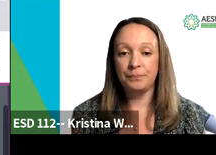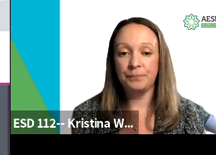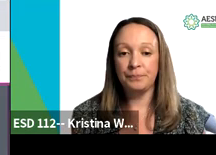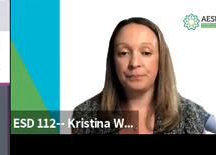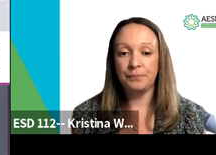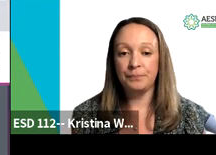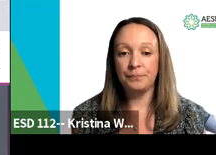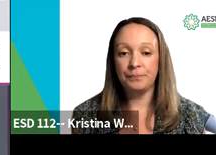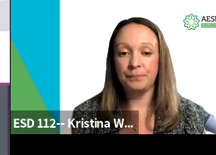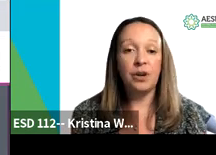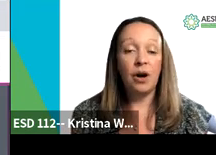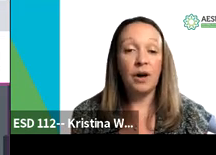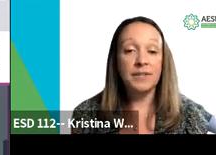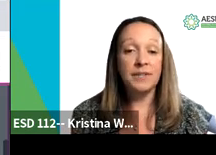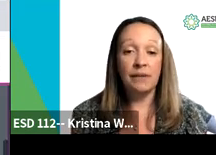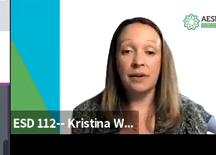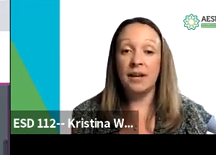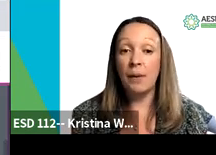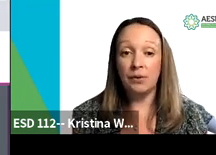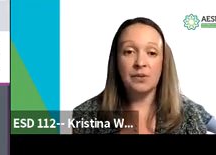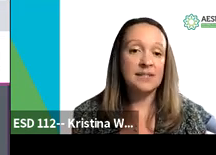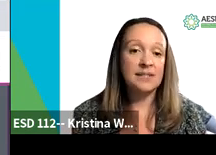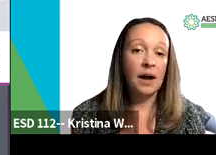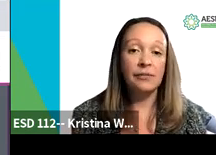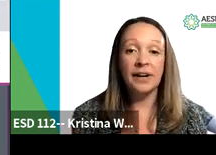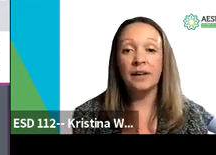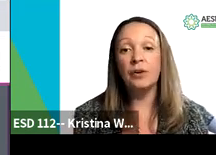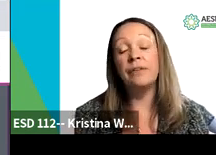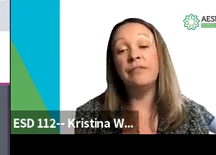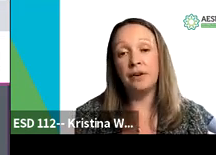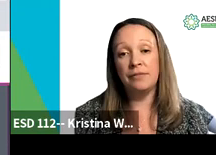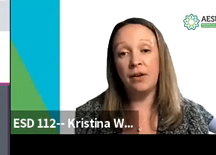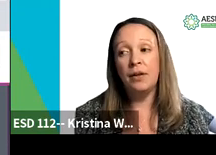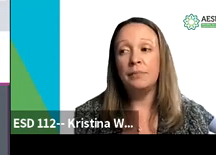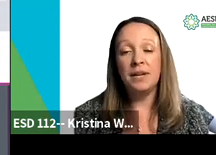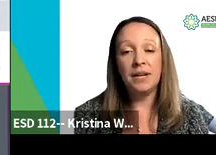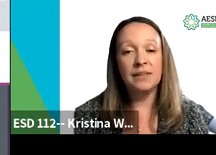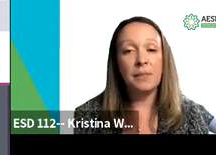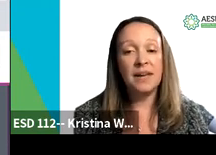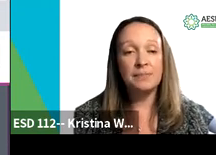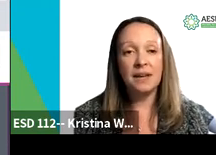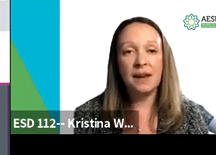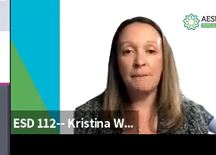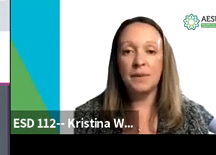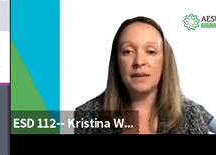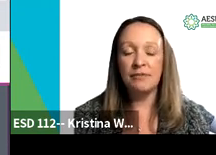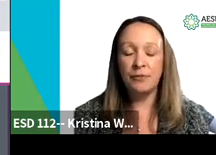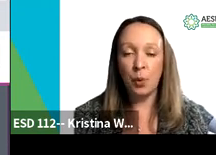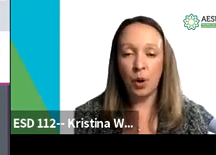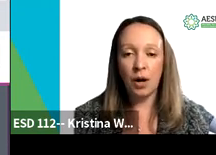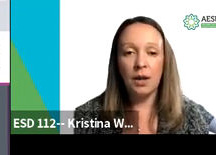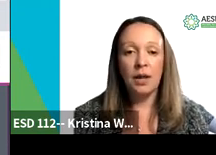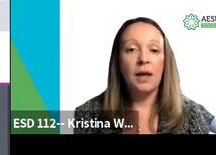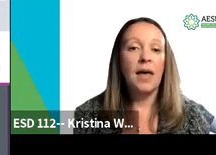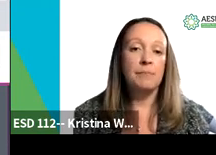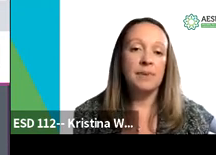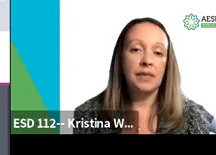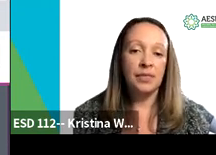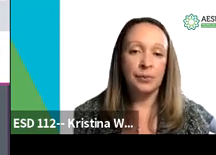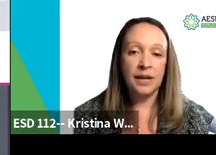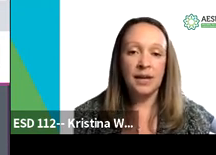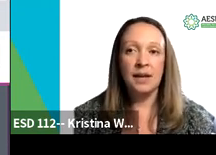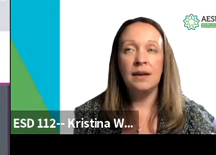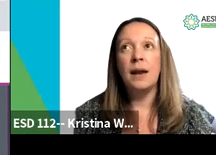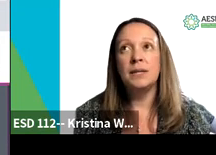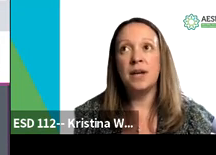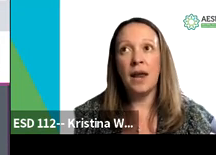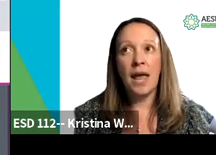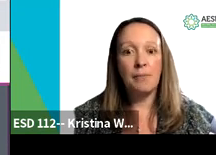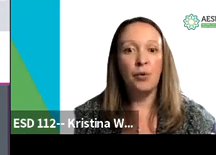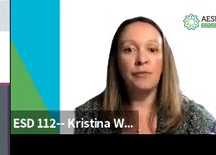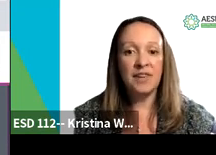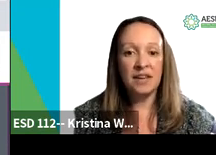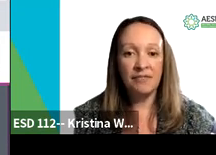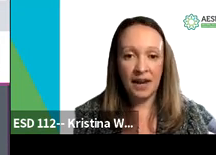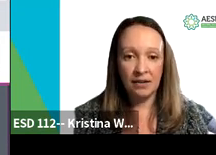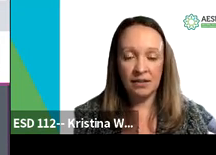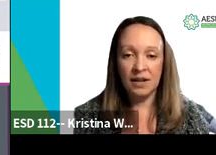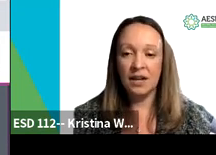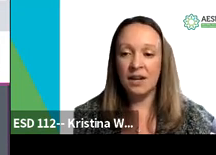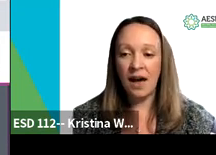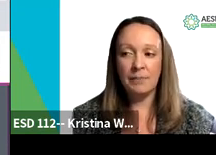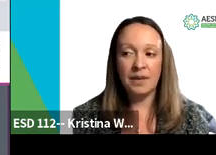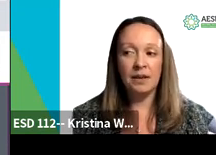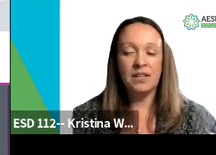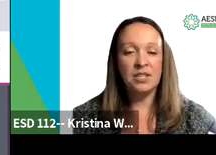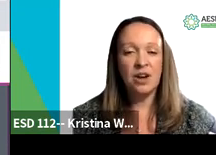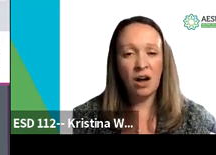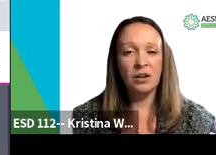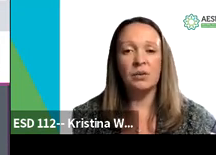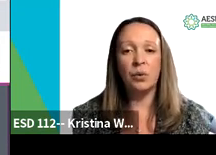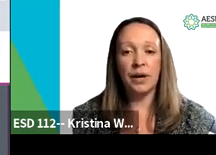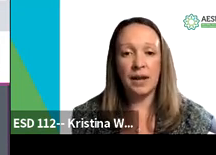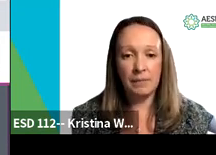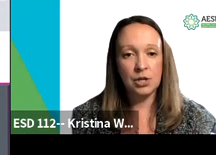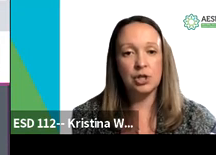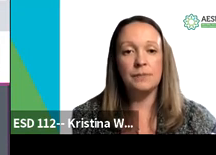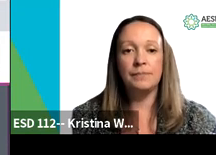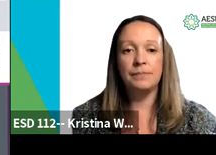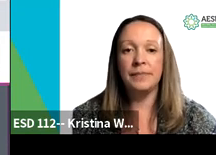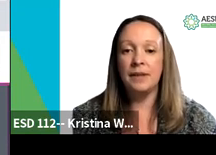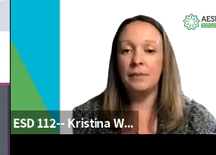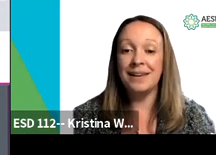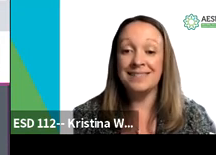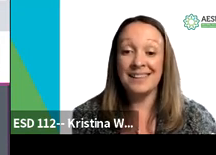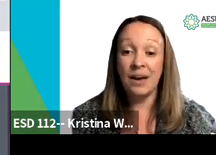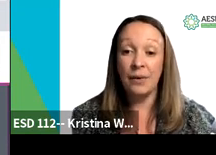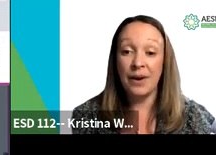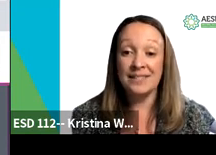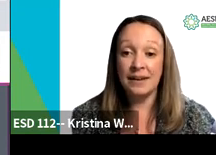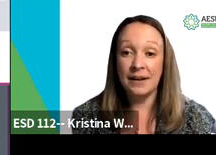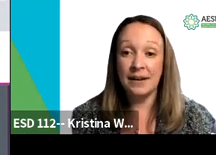ESD 112-- Kristina Wambold: I could also have gone in and uploaded. So I can select an audio file or a video file, meaning that it must be an MP4 MP3 dot mo VI file, it cannot be a dog or an image because that's how I set it up.